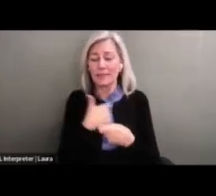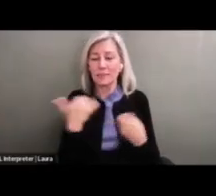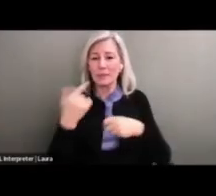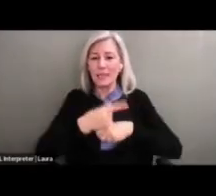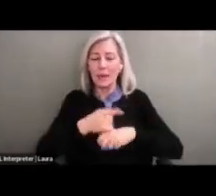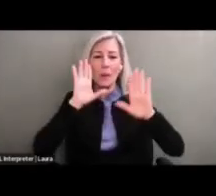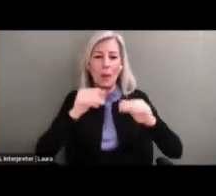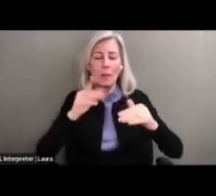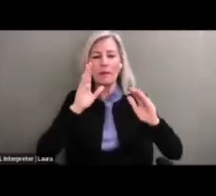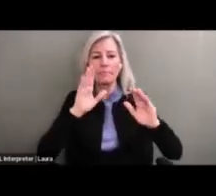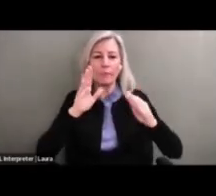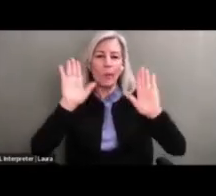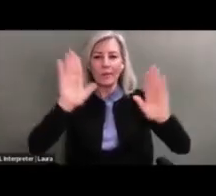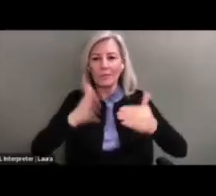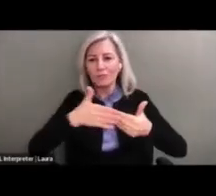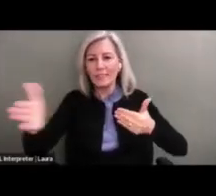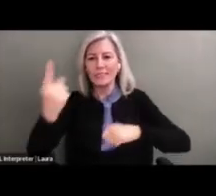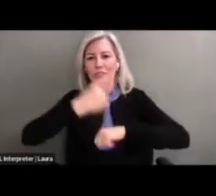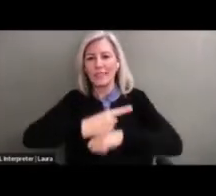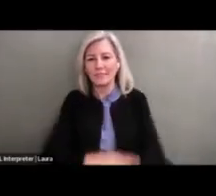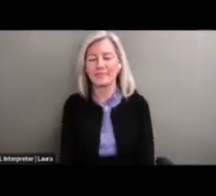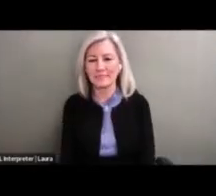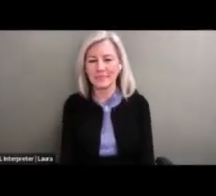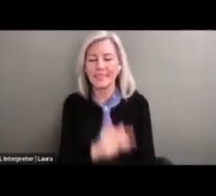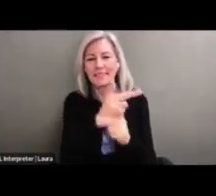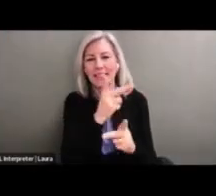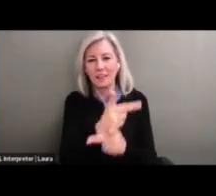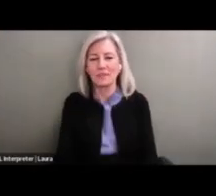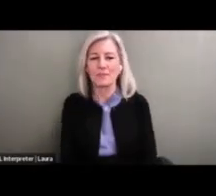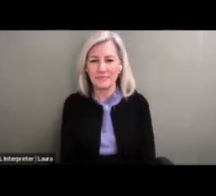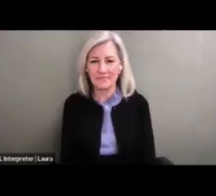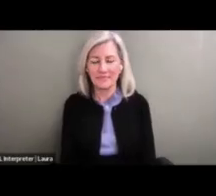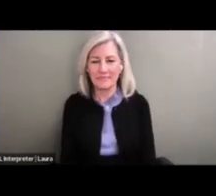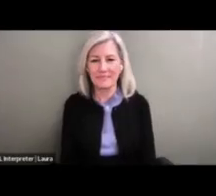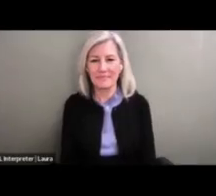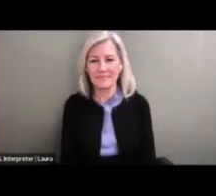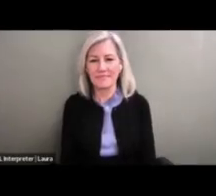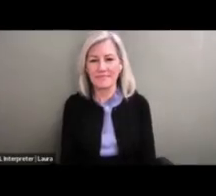we are grateful for your partnership and thank you to all the advocates who joined us today.